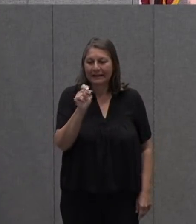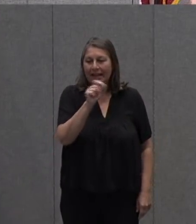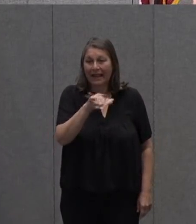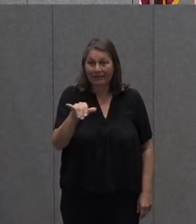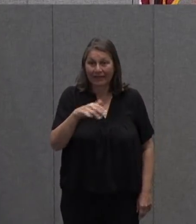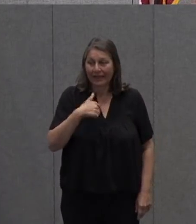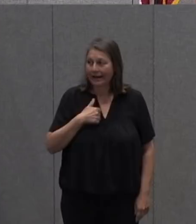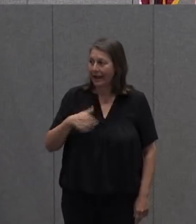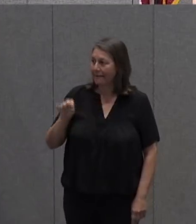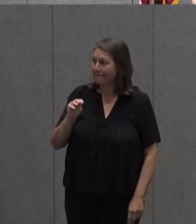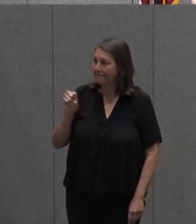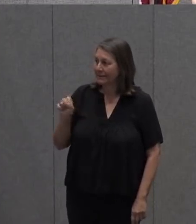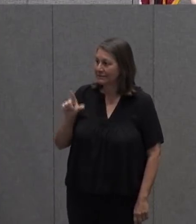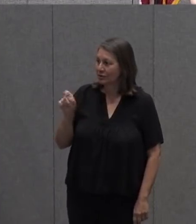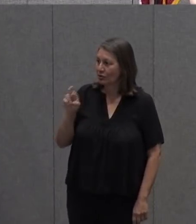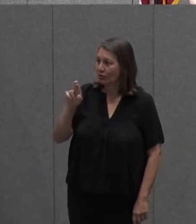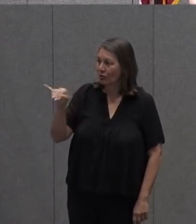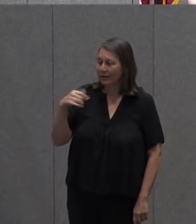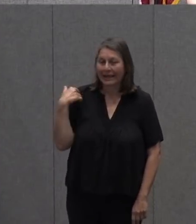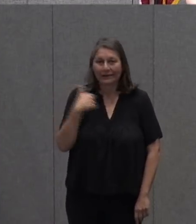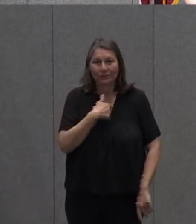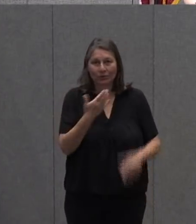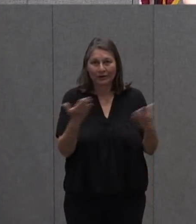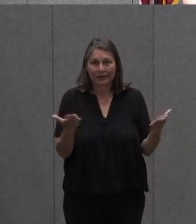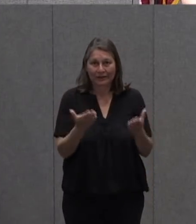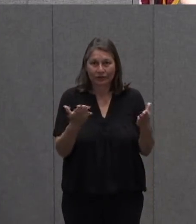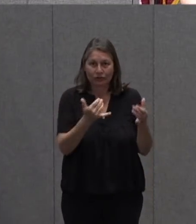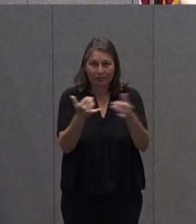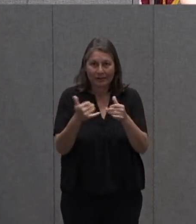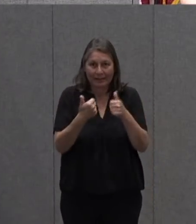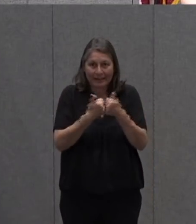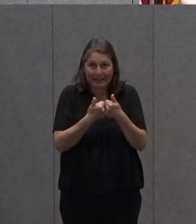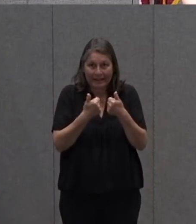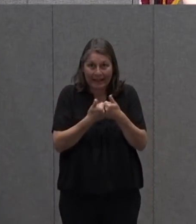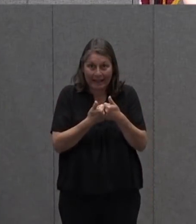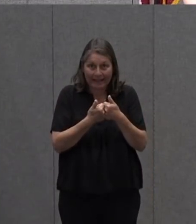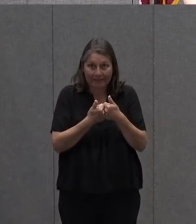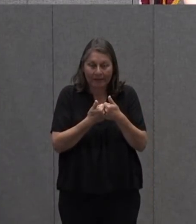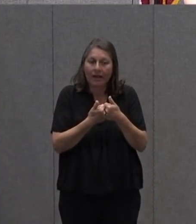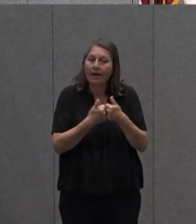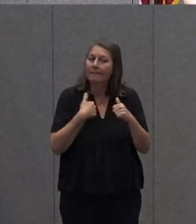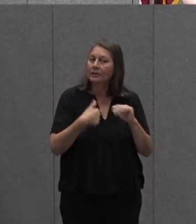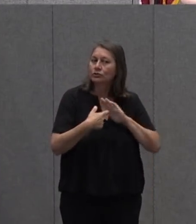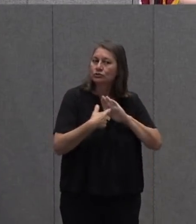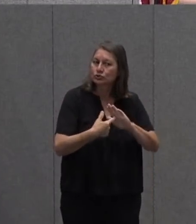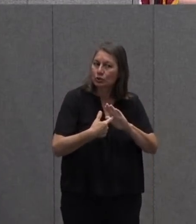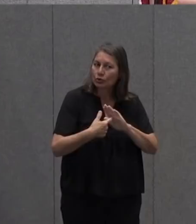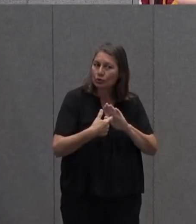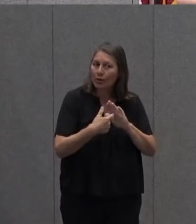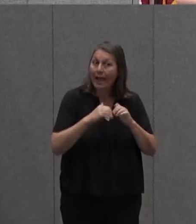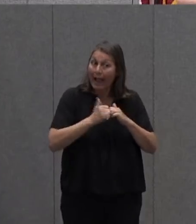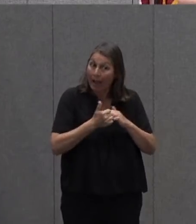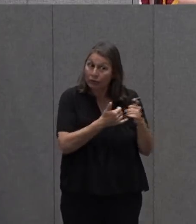And we are here to play a game with you today. We're gonna teach you how to play a game, and then we're going to teach you how to build the game